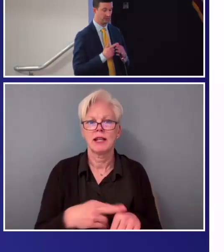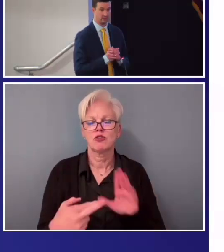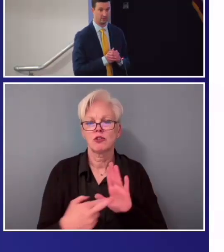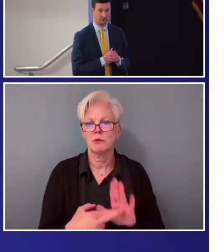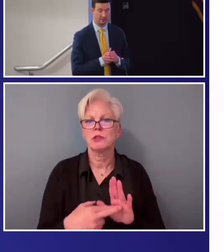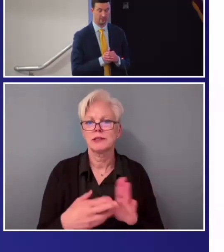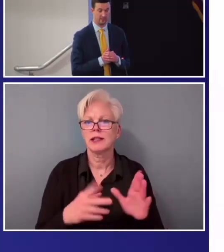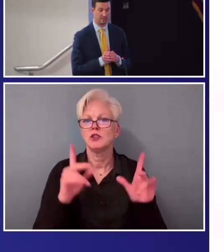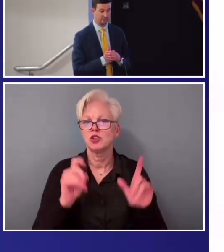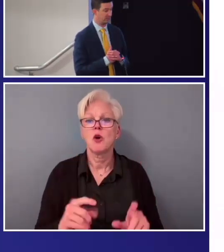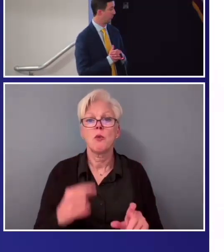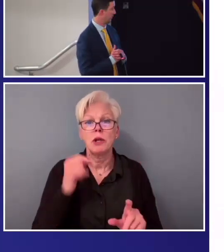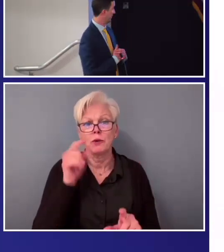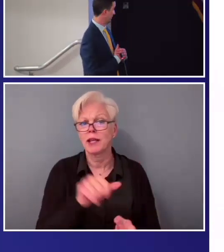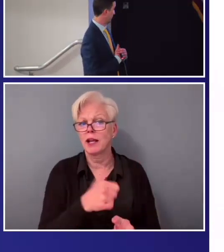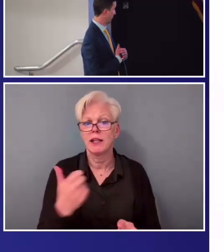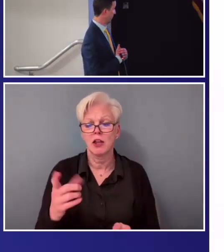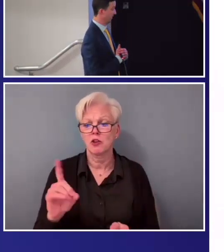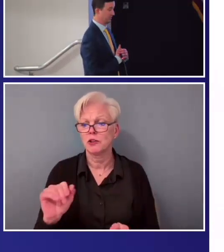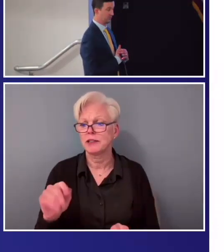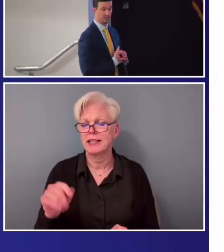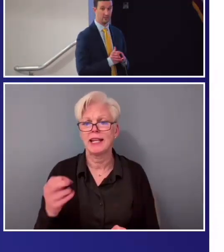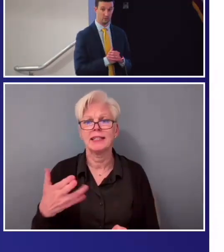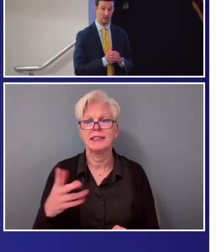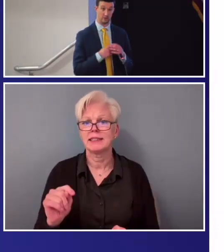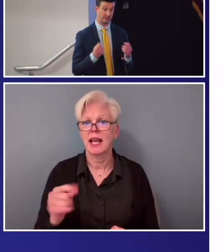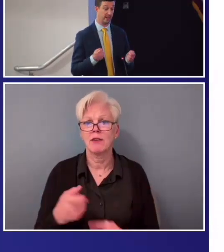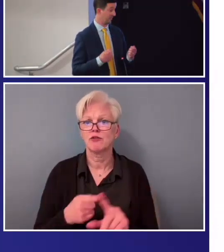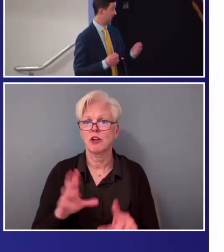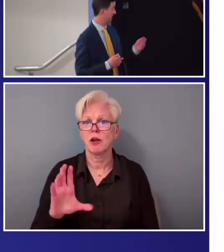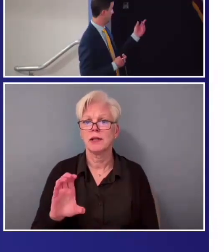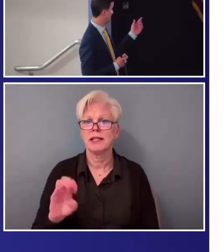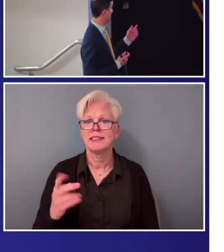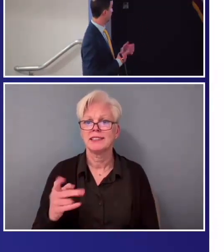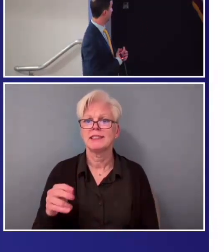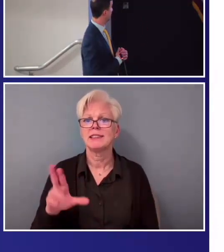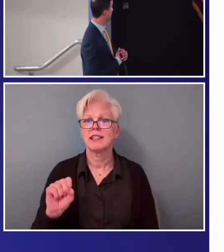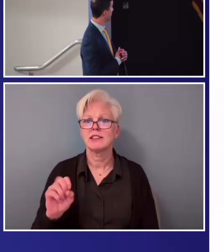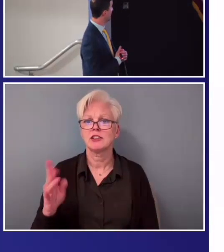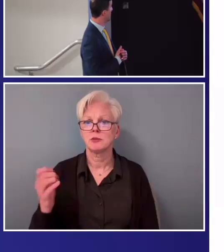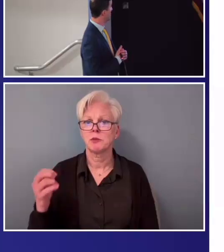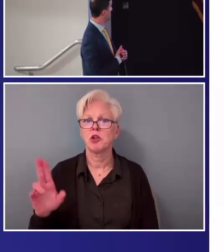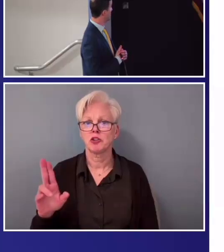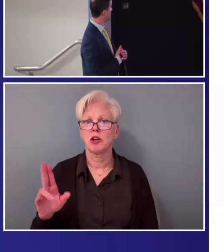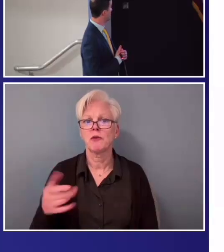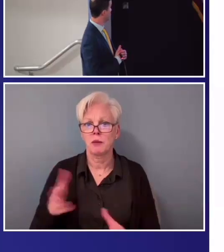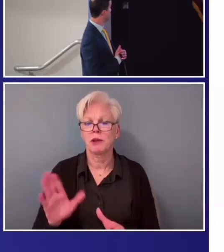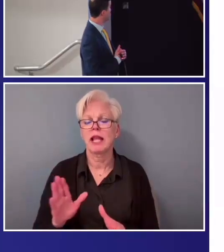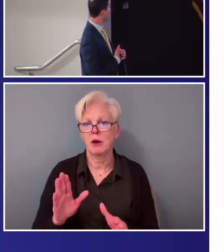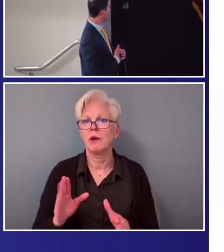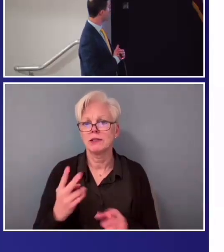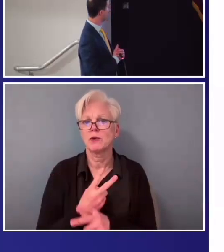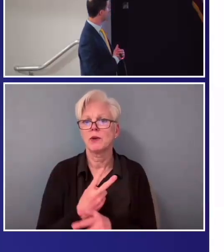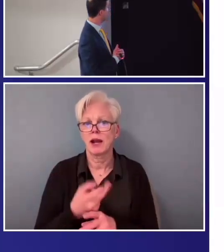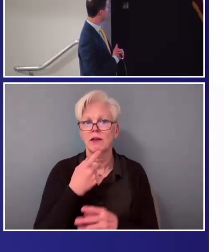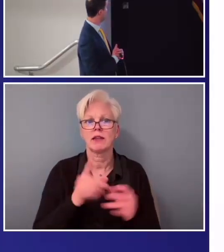think there's another data set at the US Census Bureau that exists that would allow us to calculate the needed metrics. But -- so next slide,